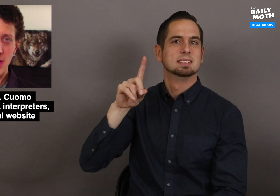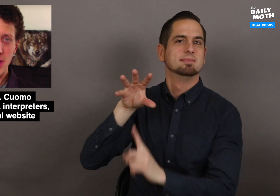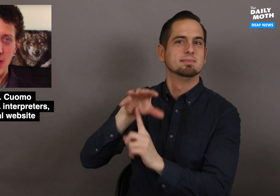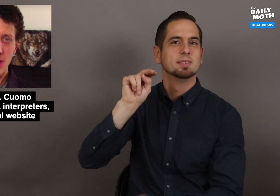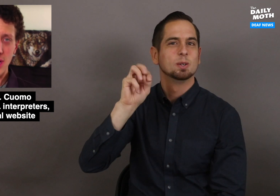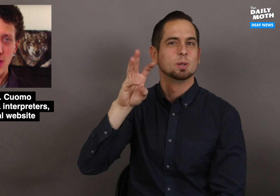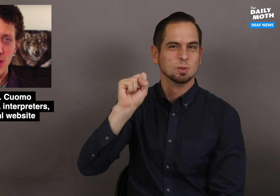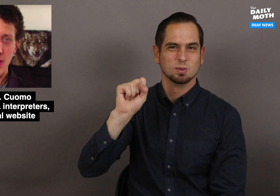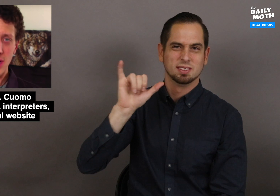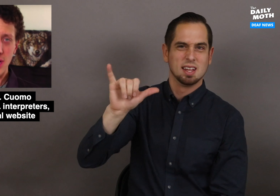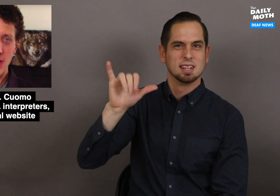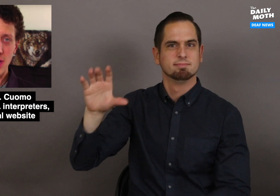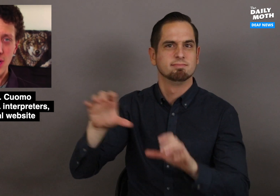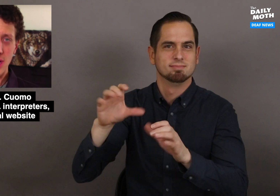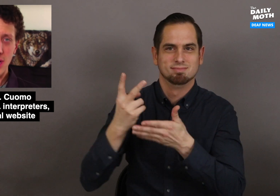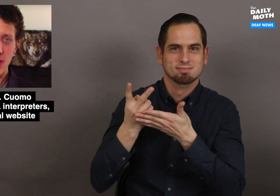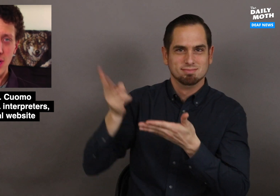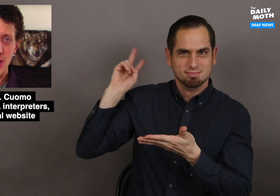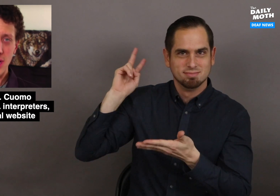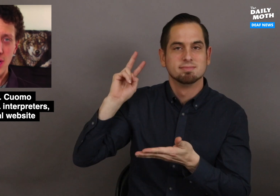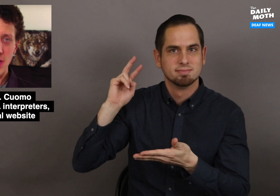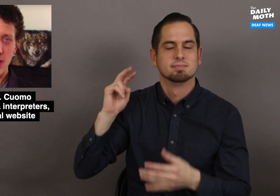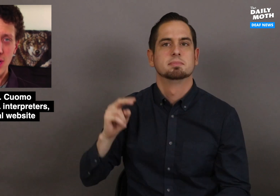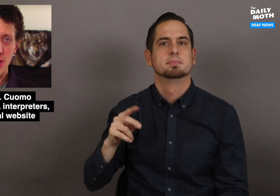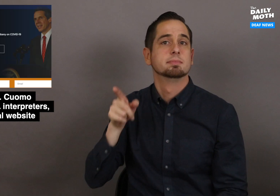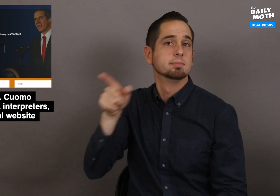I did a story on his work a couple of weeks ago.